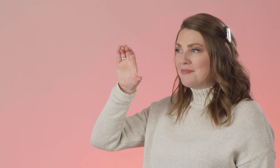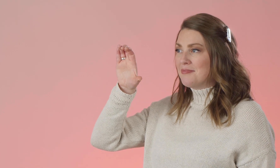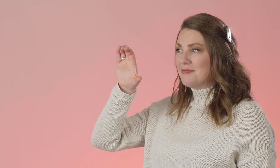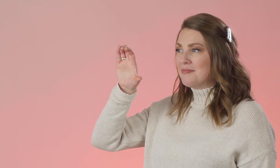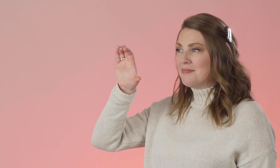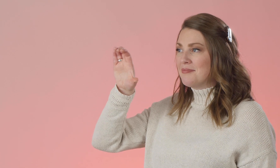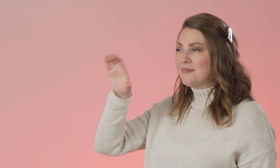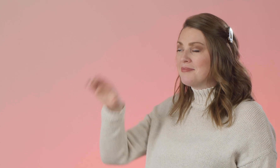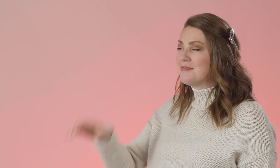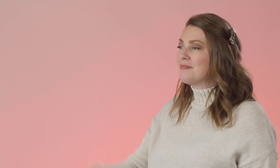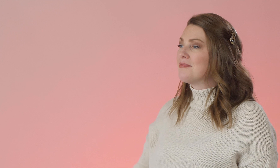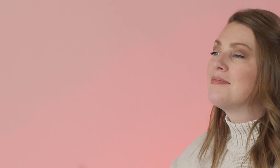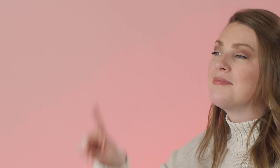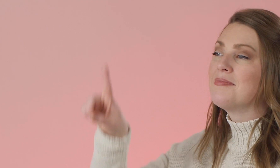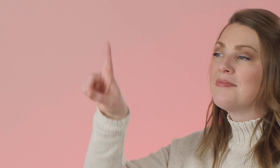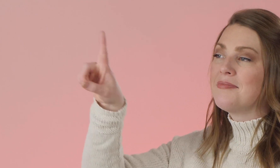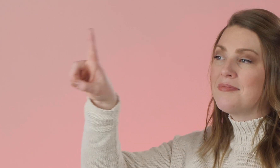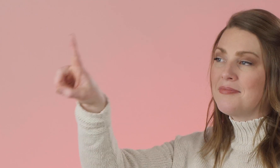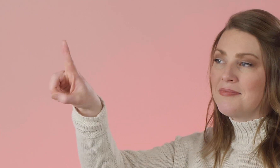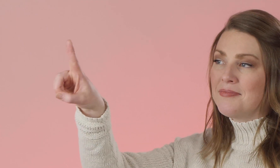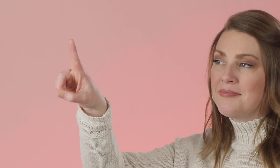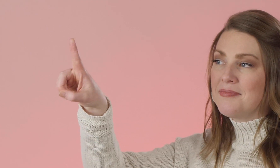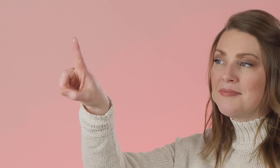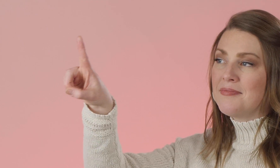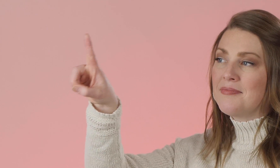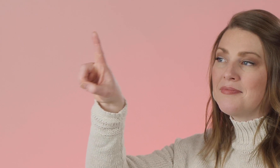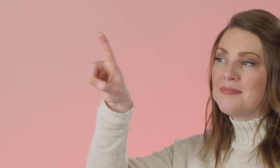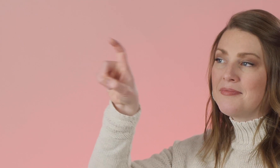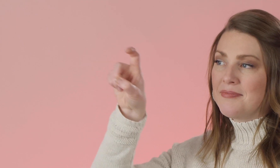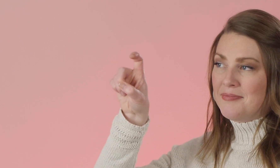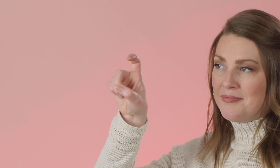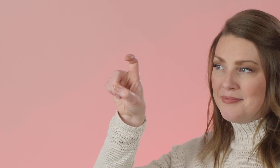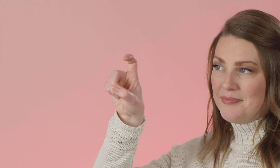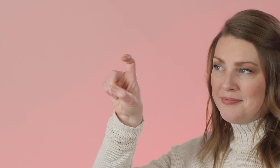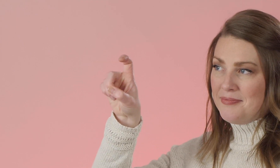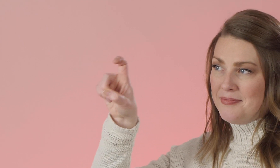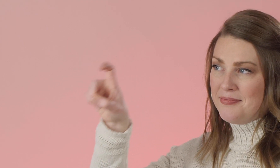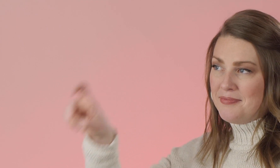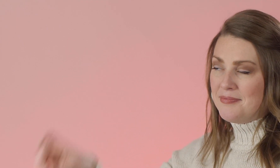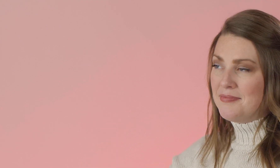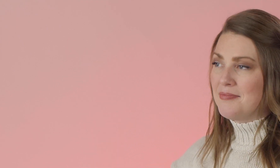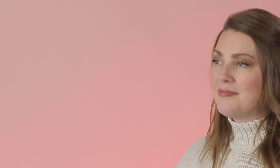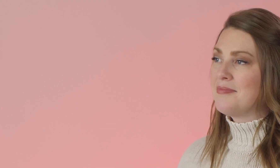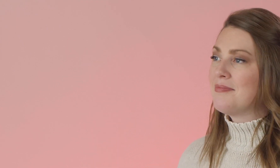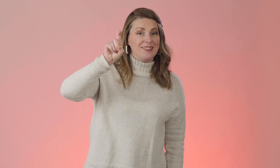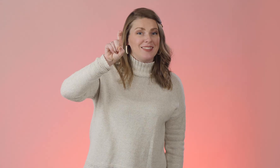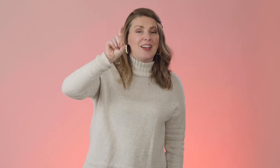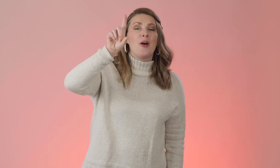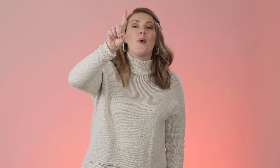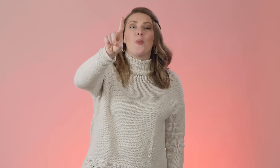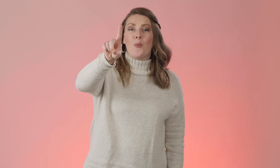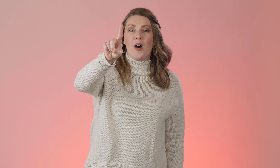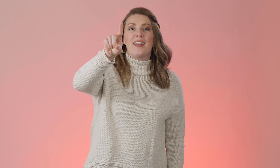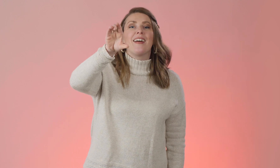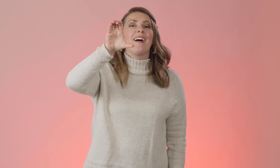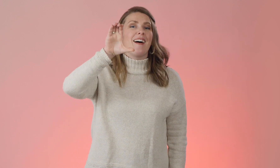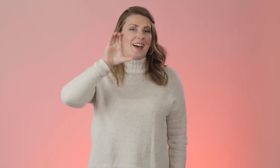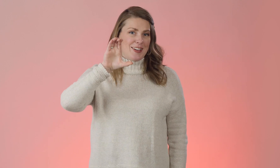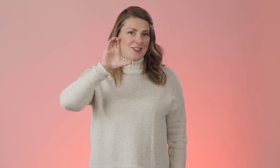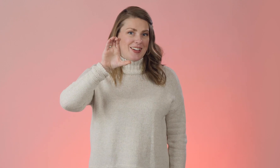to a C or you can bend it just like this for one hundred 'one-hundred.'